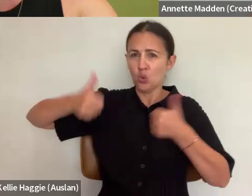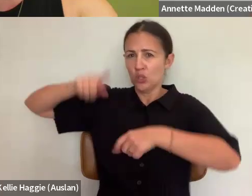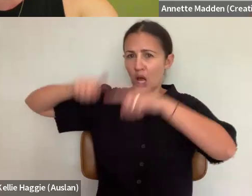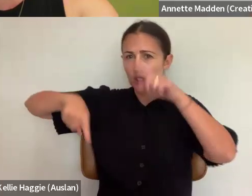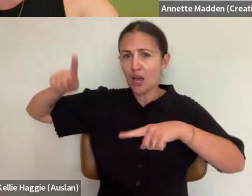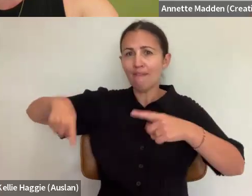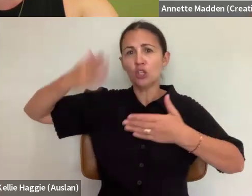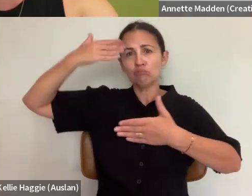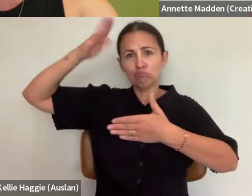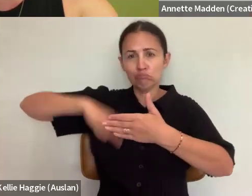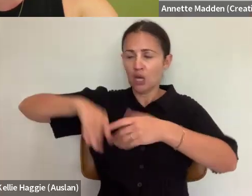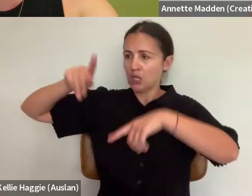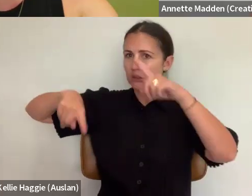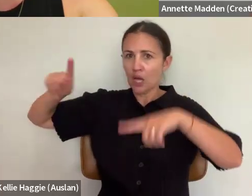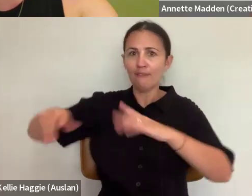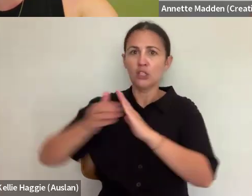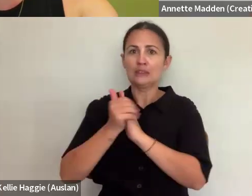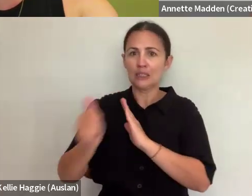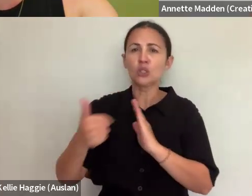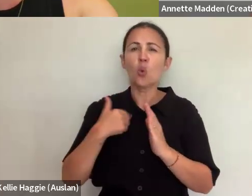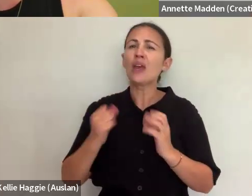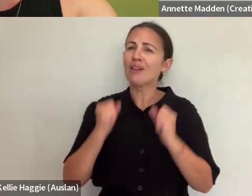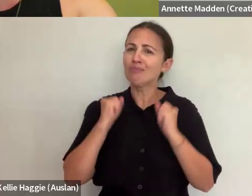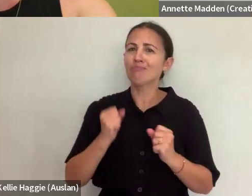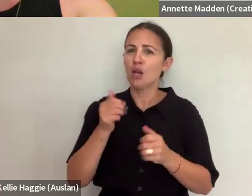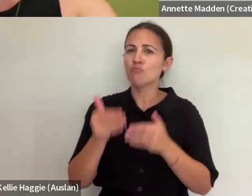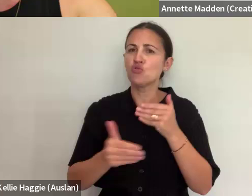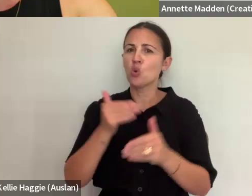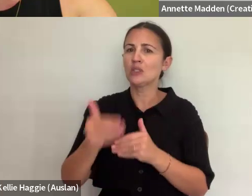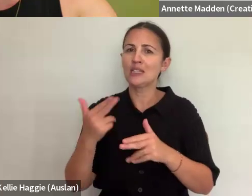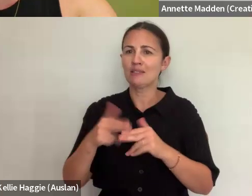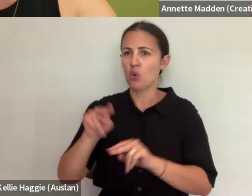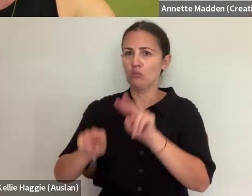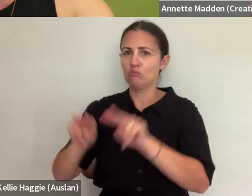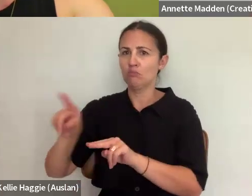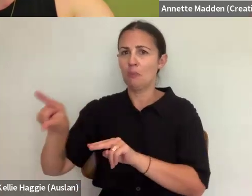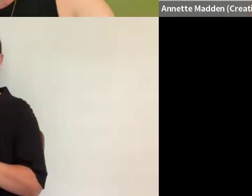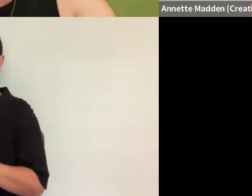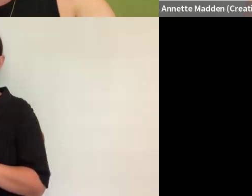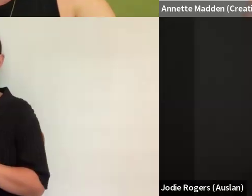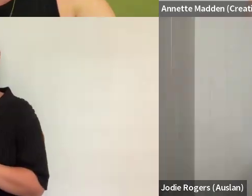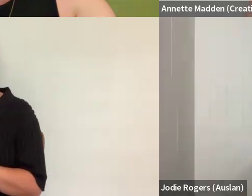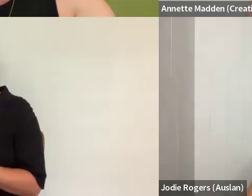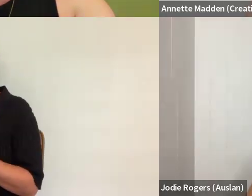and experiences on any one particular panel, is very robust